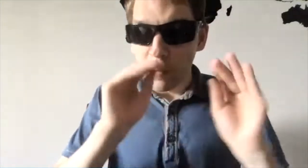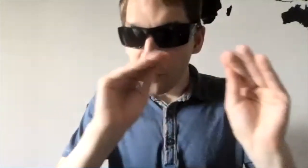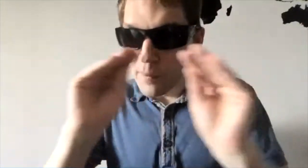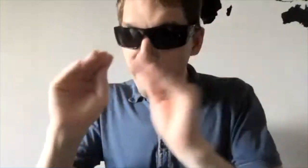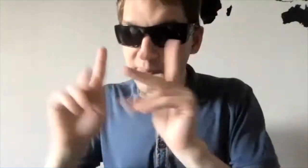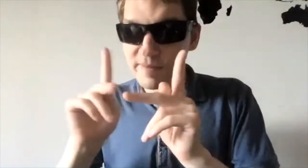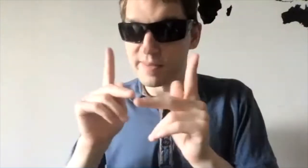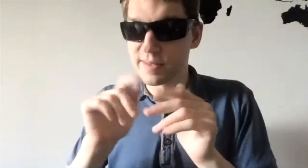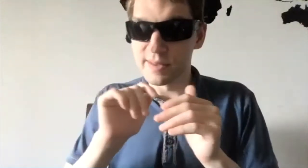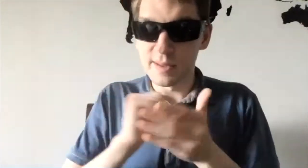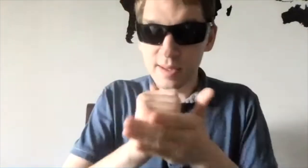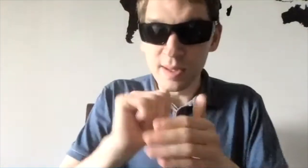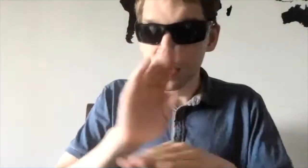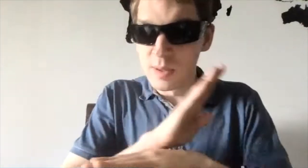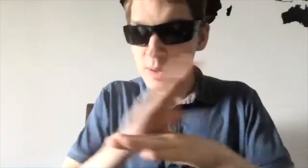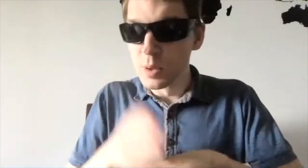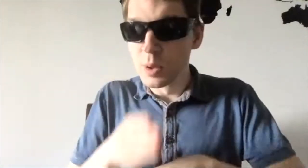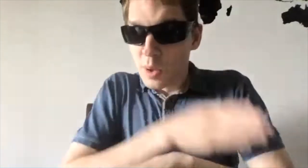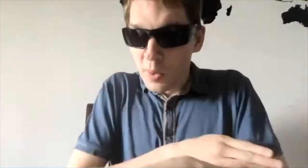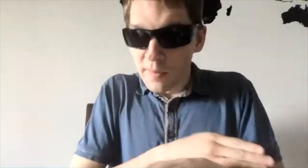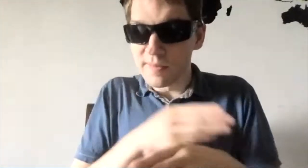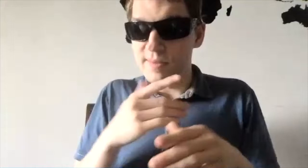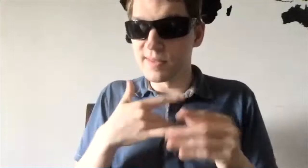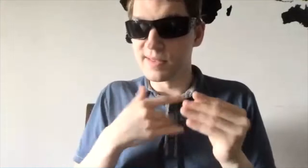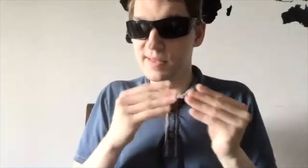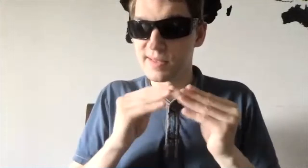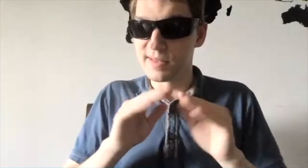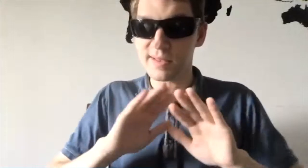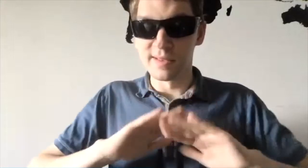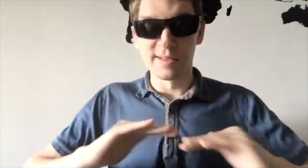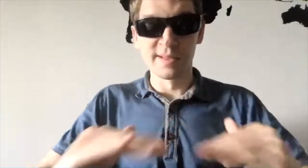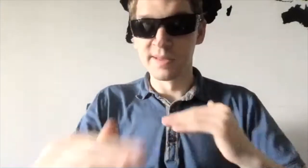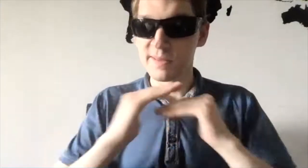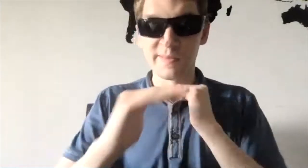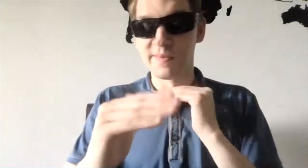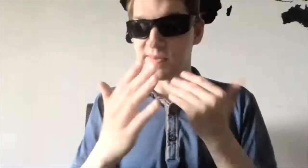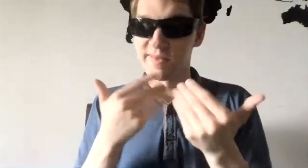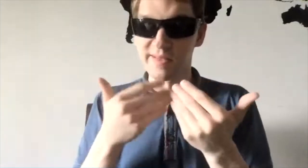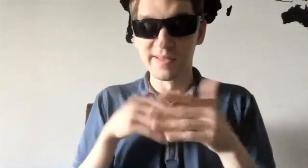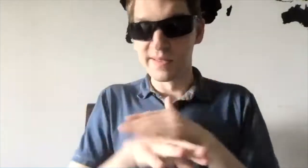just like anyone else. I just need to get the information in a different way.